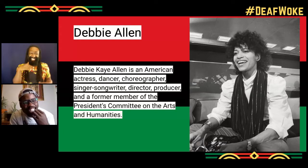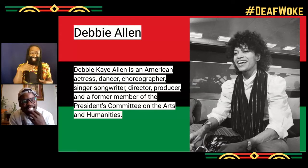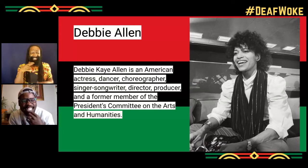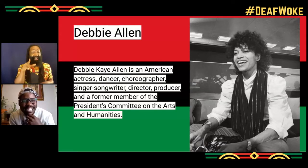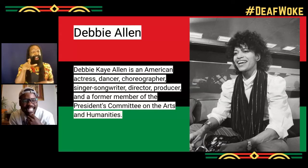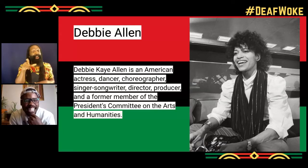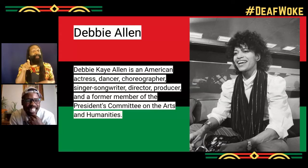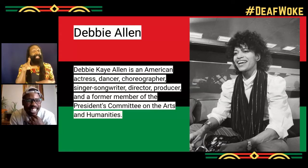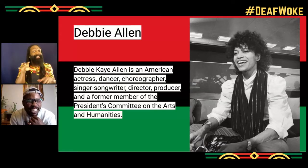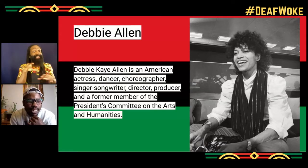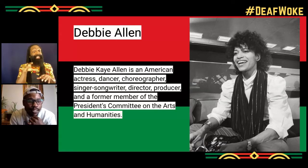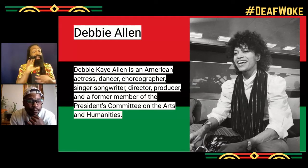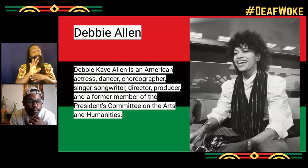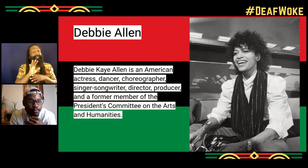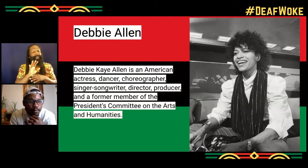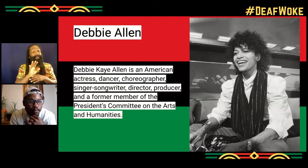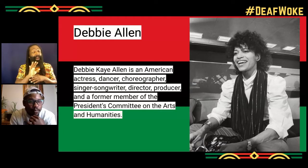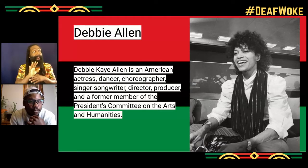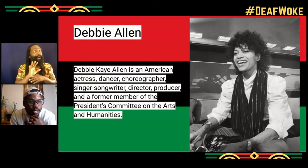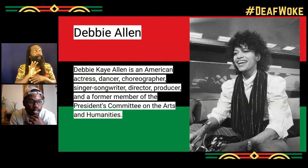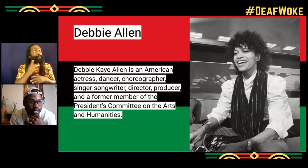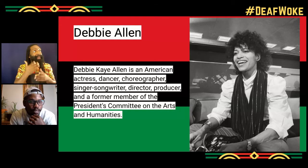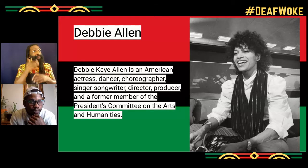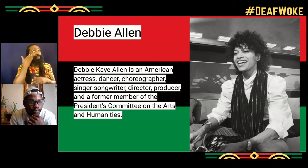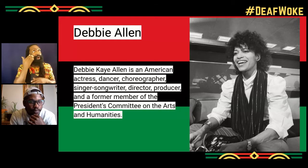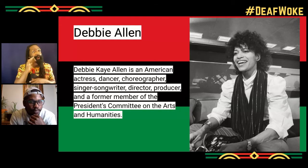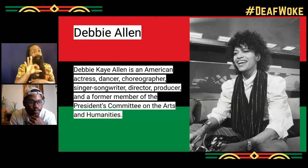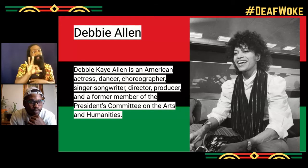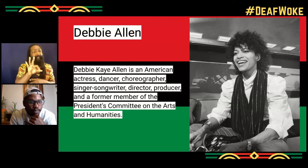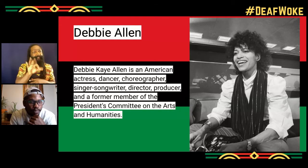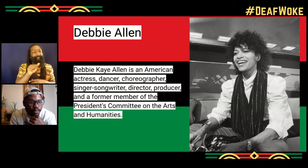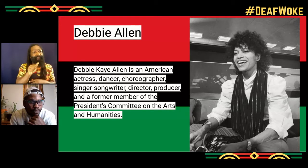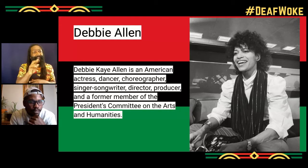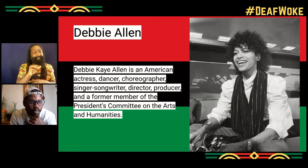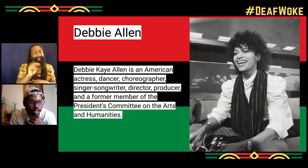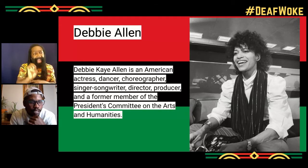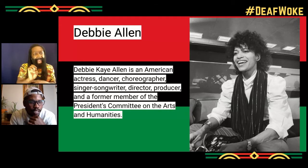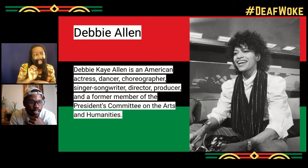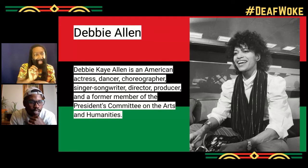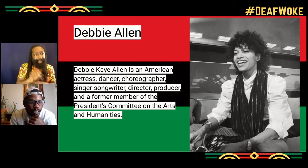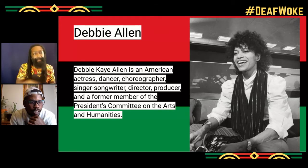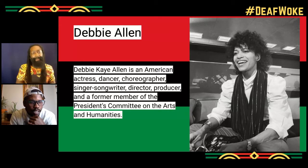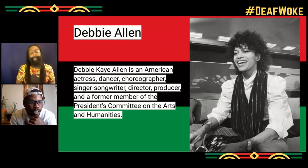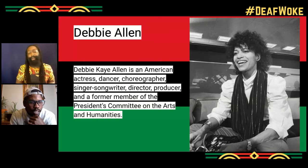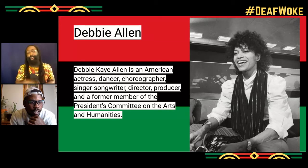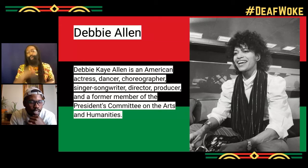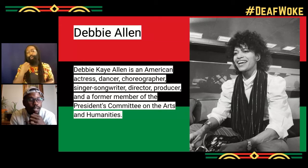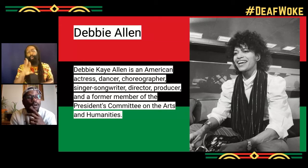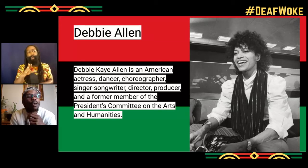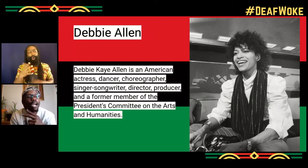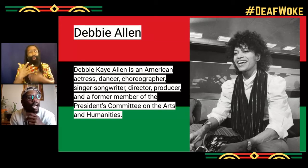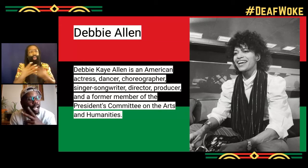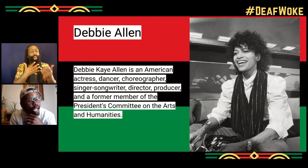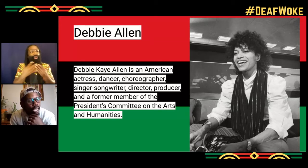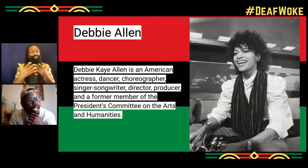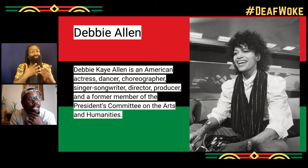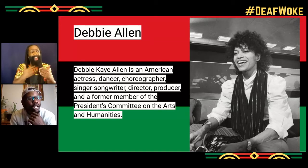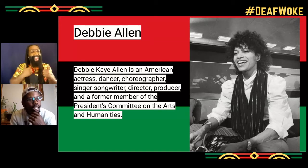I was trying to get them, all right, man. She did a film, you know Fame? Do you remember the movie Fame?